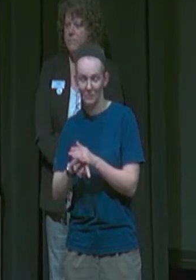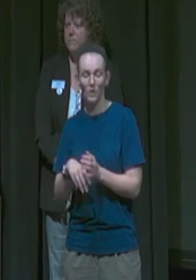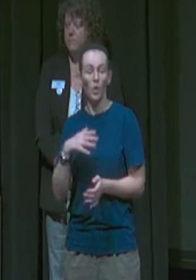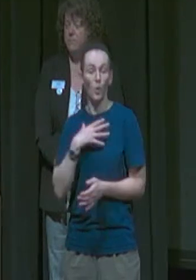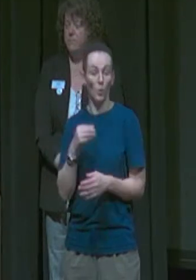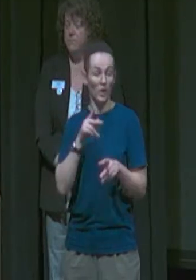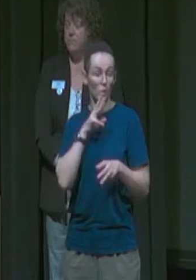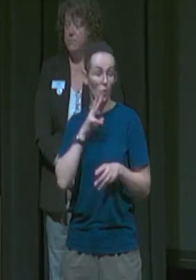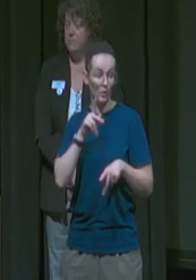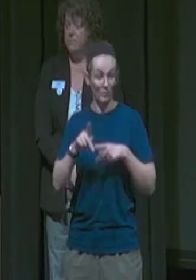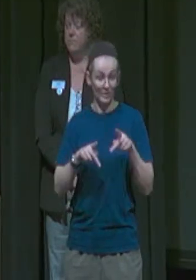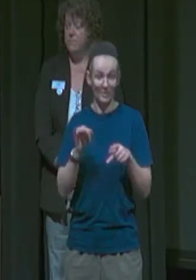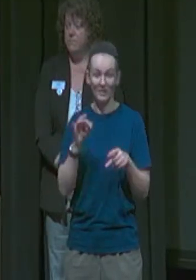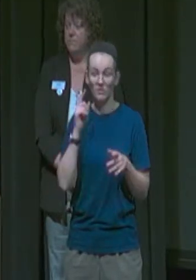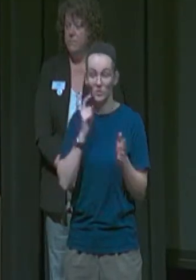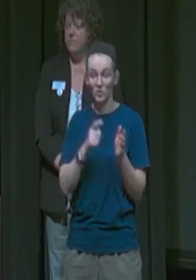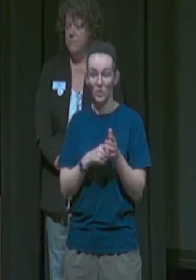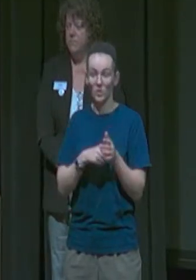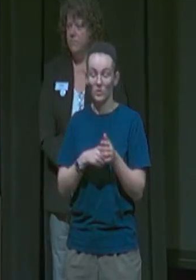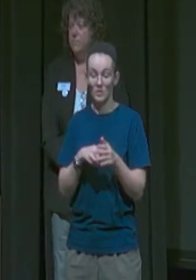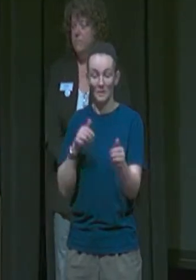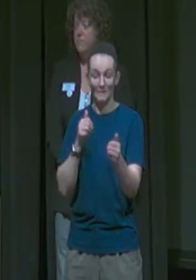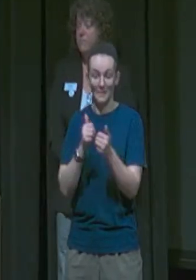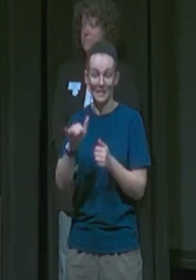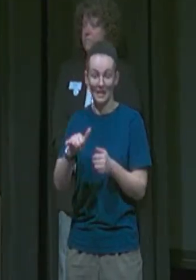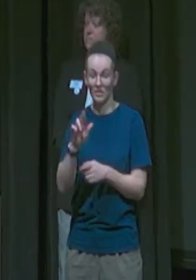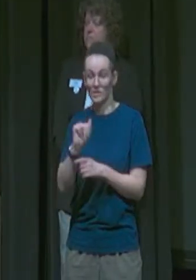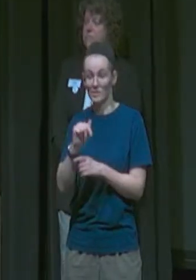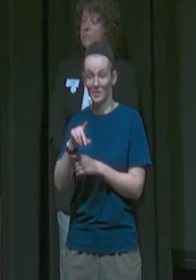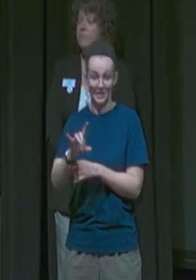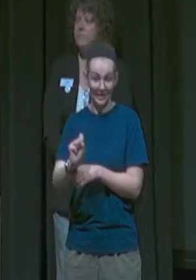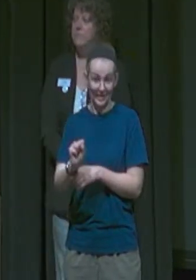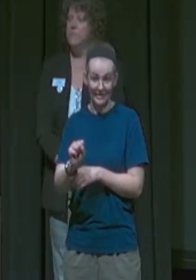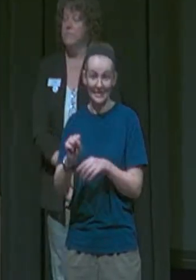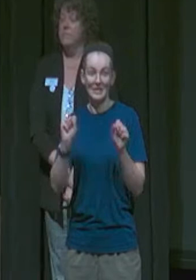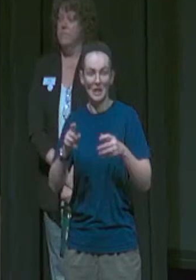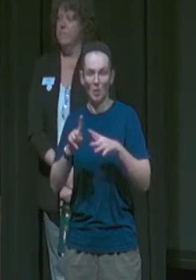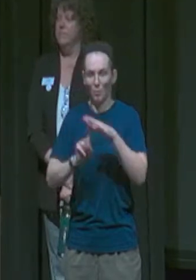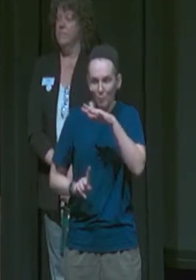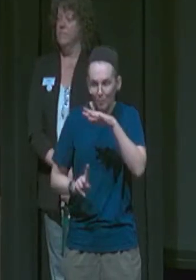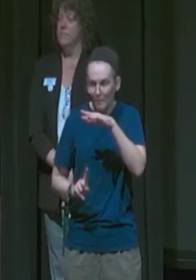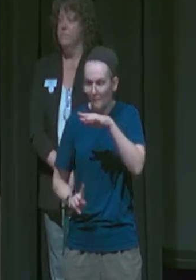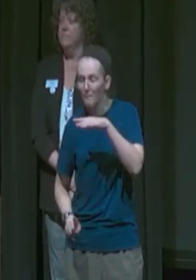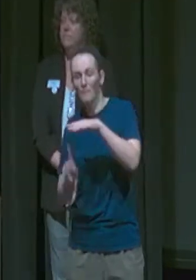if you watch them go by the Rapids and the Sher and they can disappear and pop back up so there